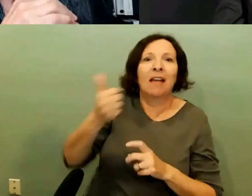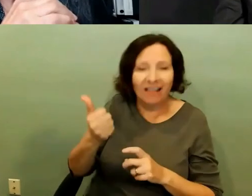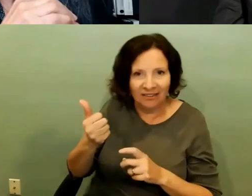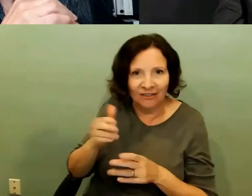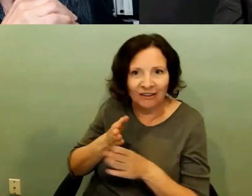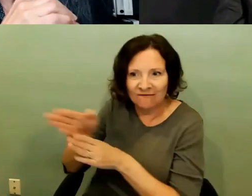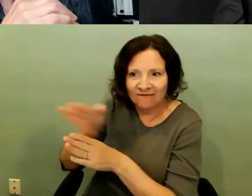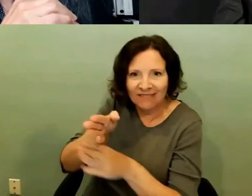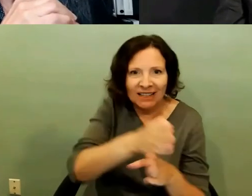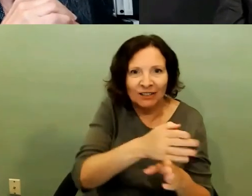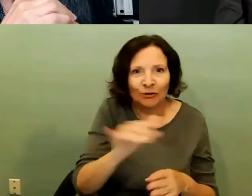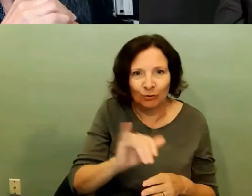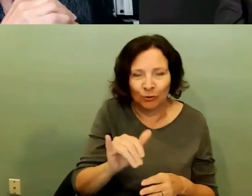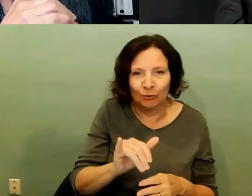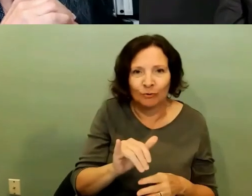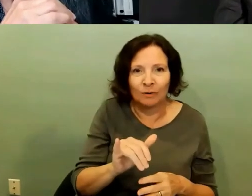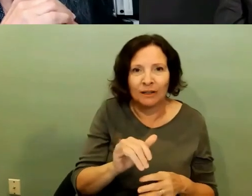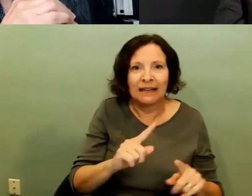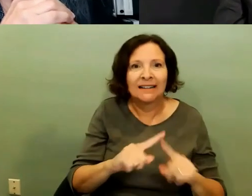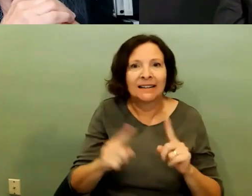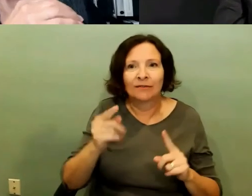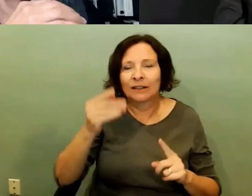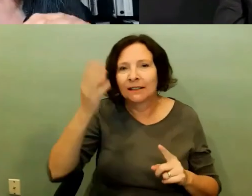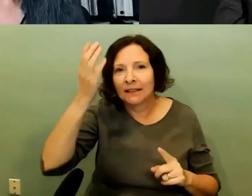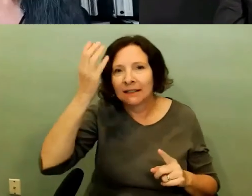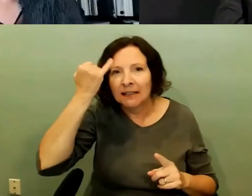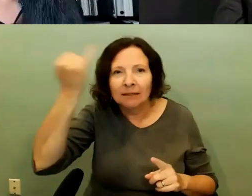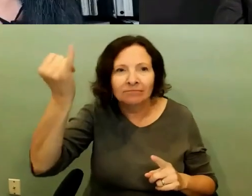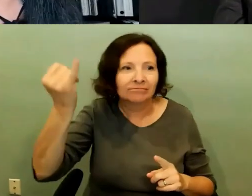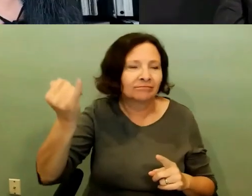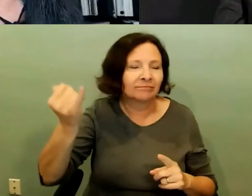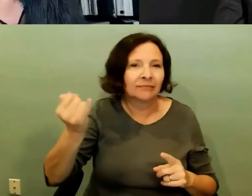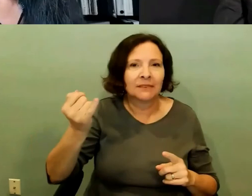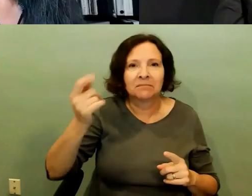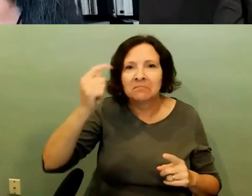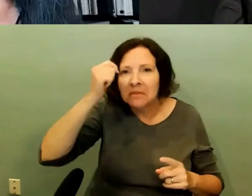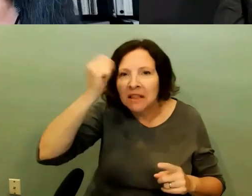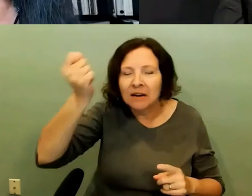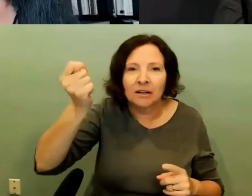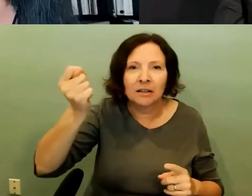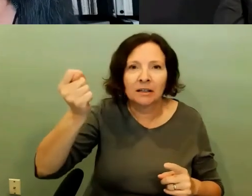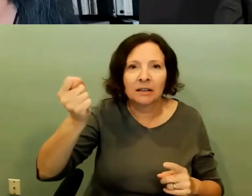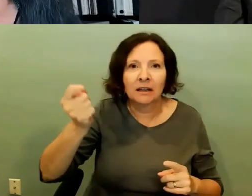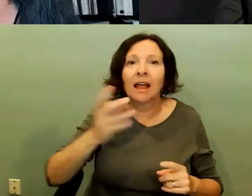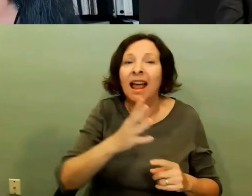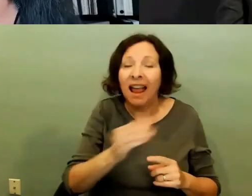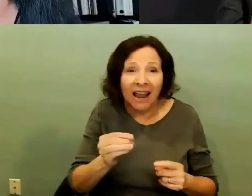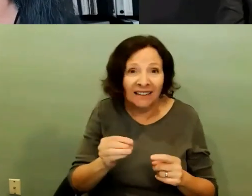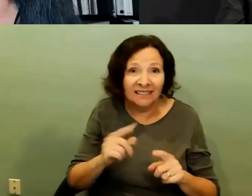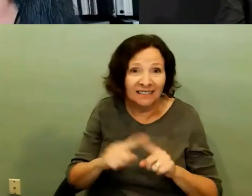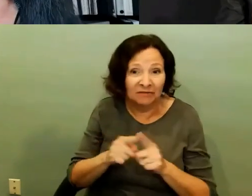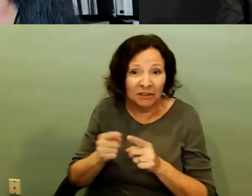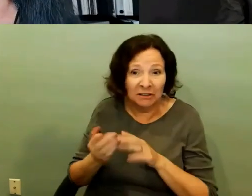conceptually, theoretically, and methodologically, so I would simply add that